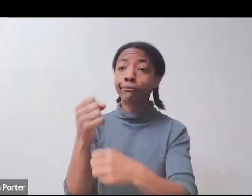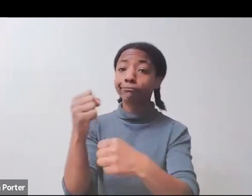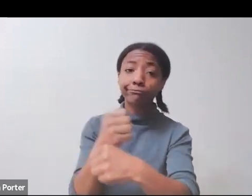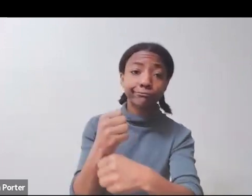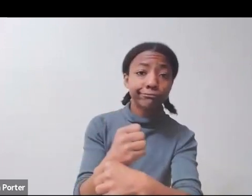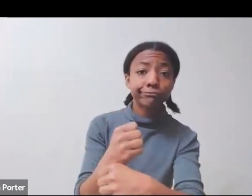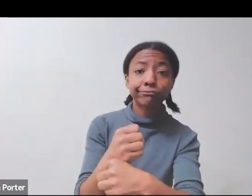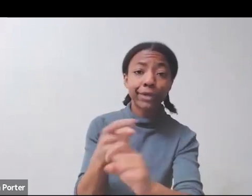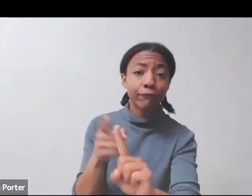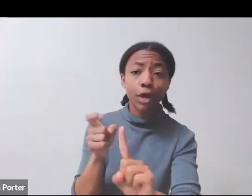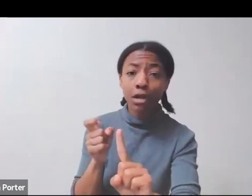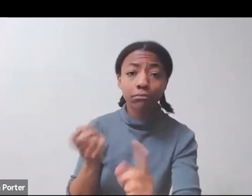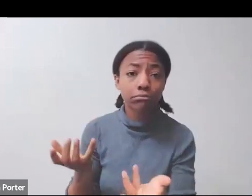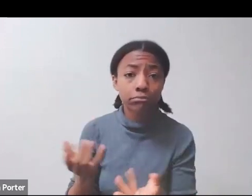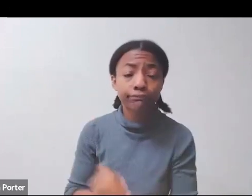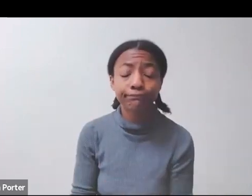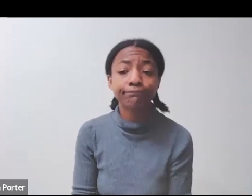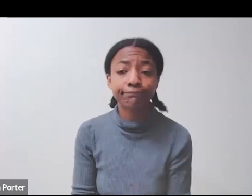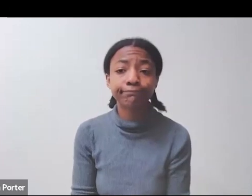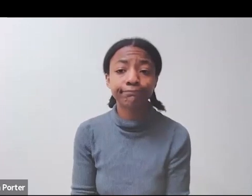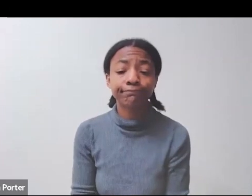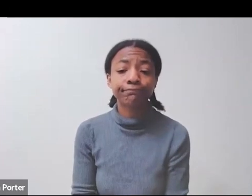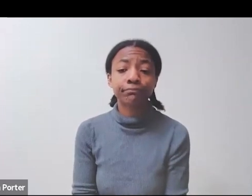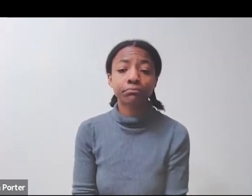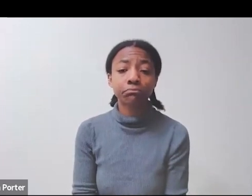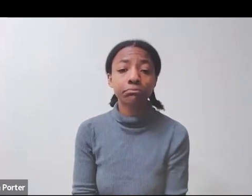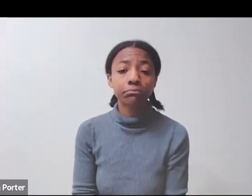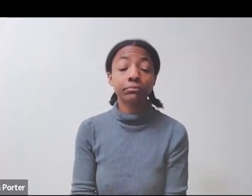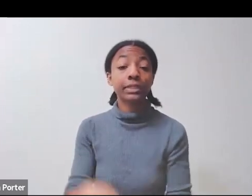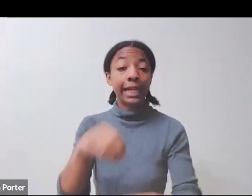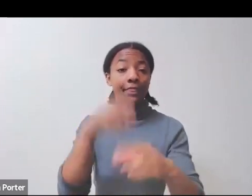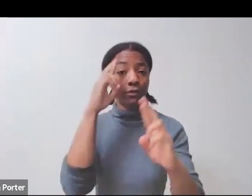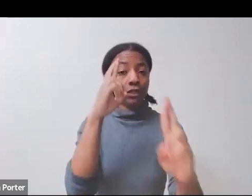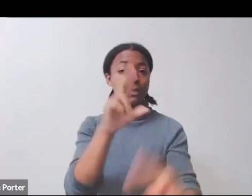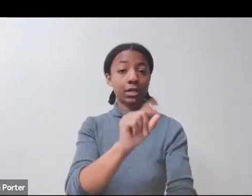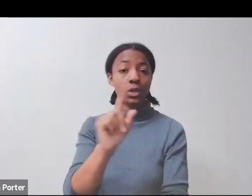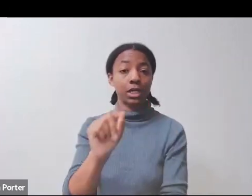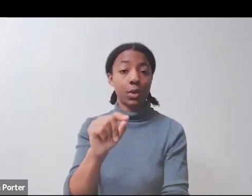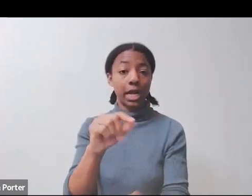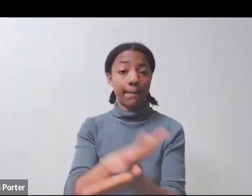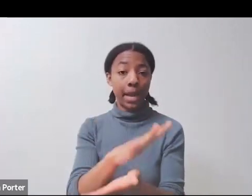There's a little bit of that in that Respect 2020 paper, which, Lisette, thank you for putting that link